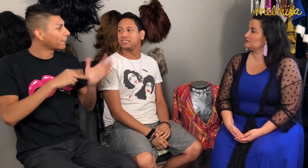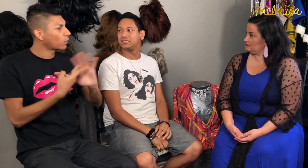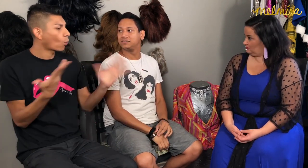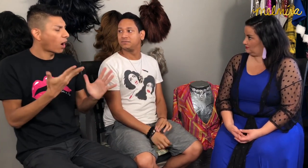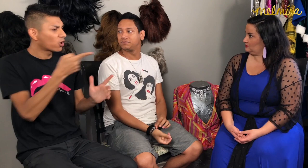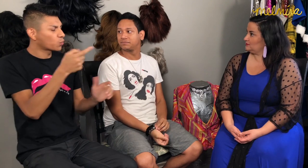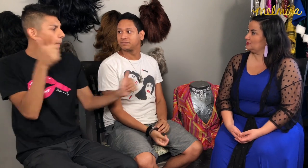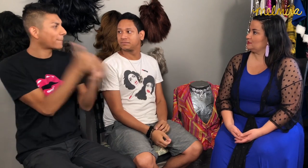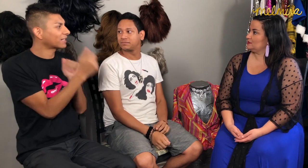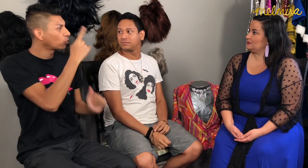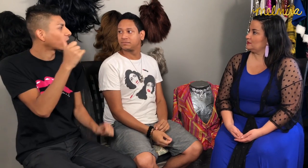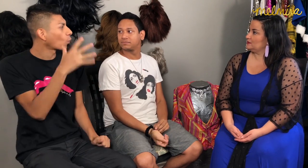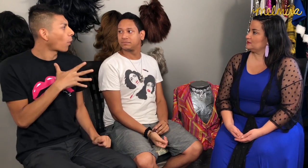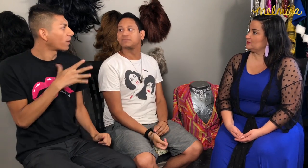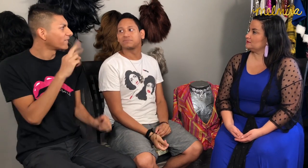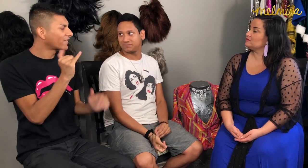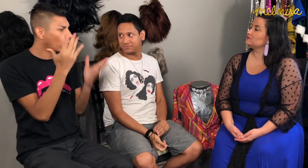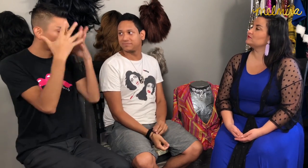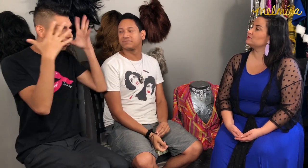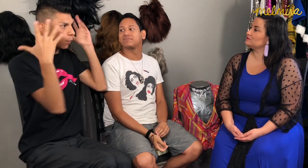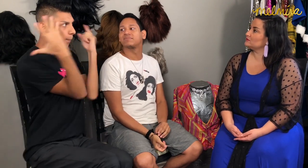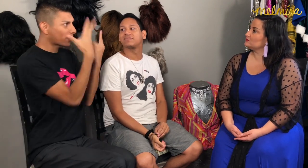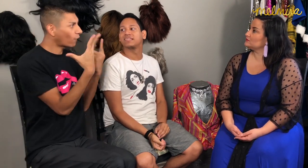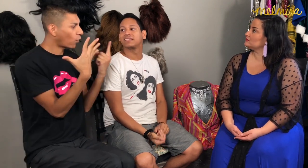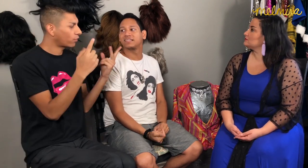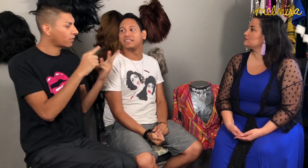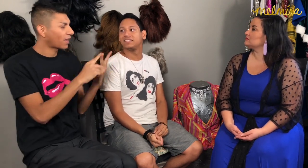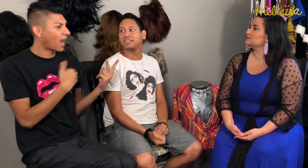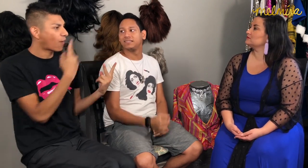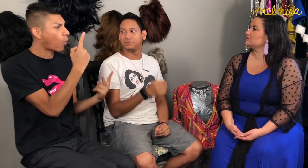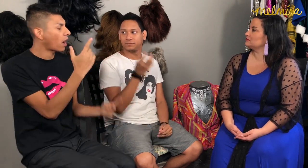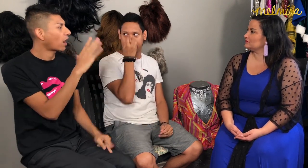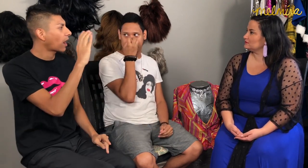as looking as a real woman, like really feminine, and one